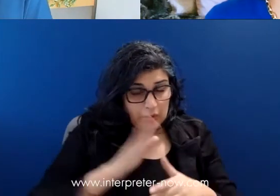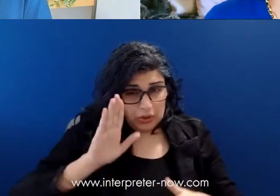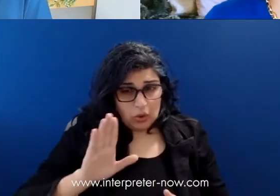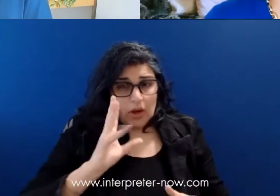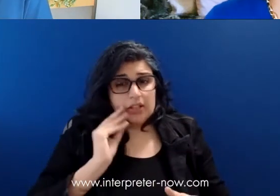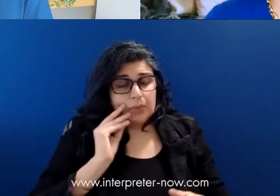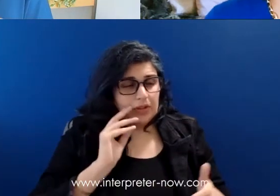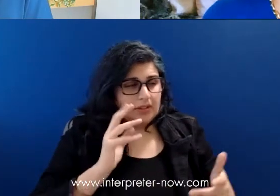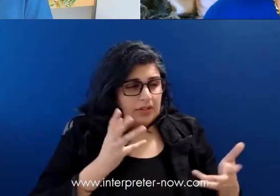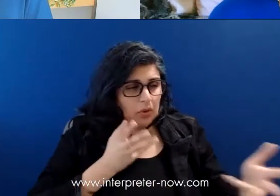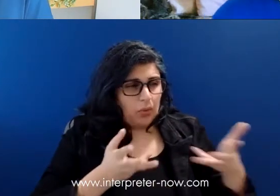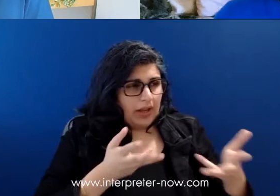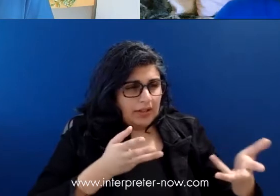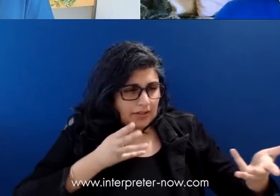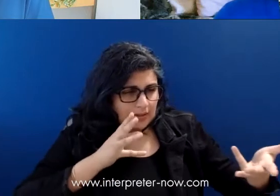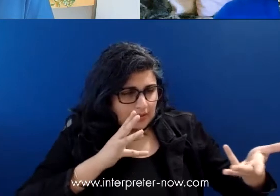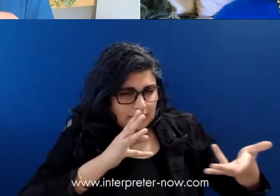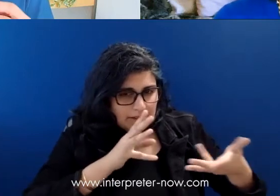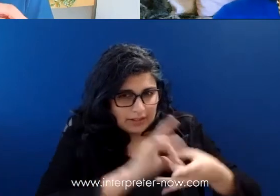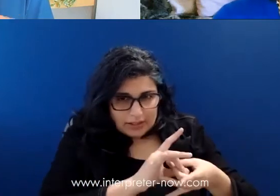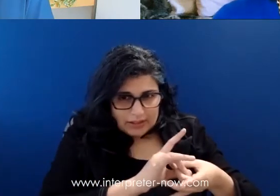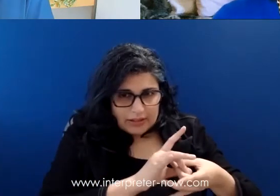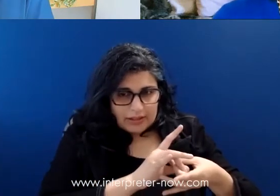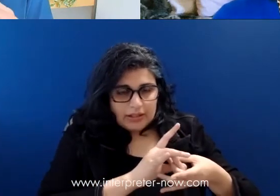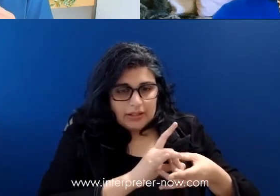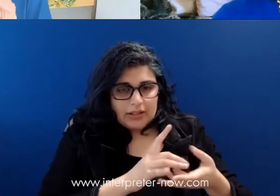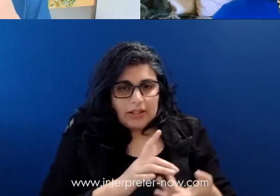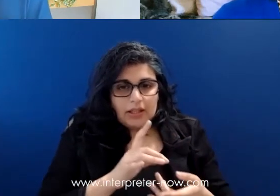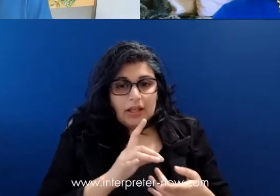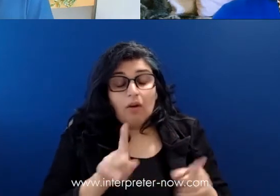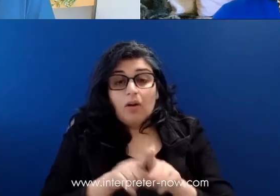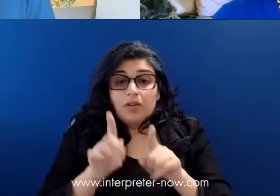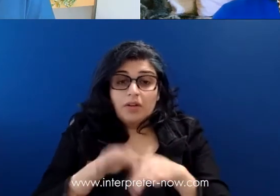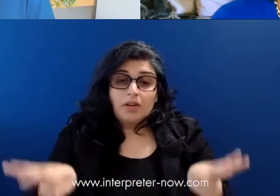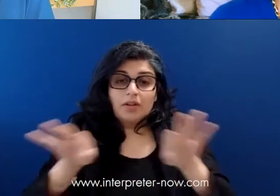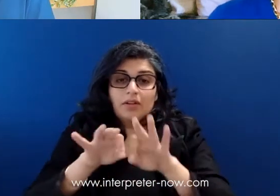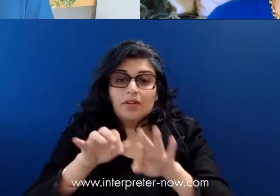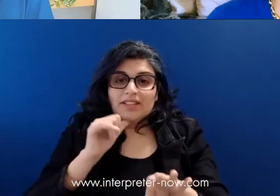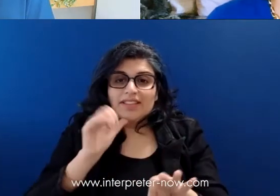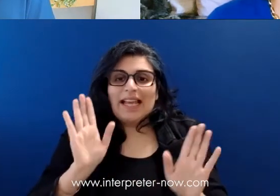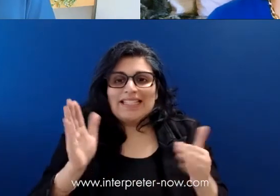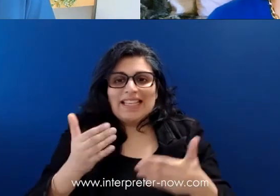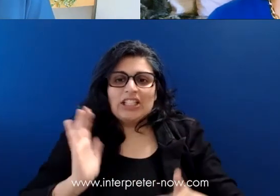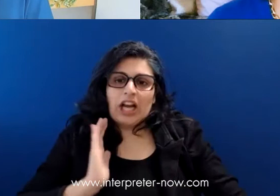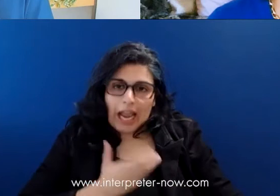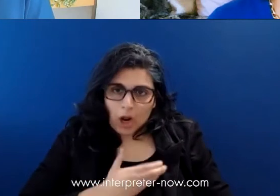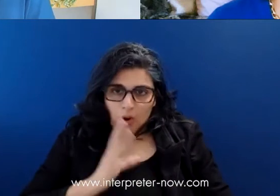relate. I also think it's important when we're doing that to not center our own experiences.